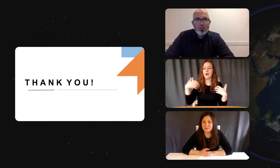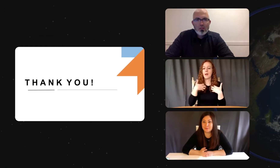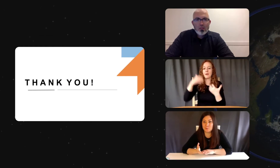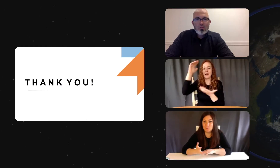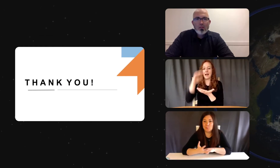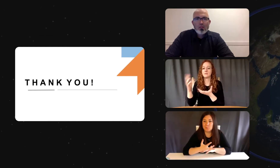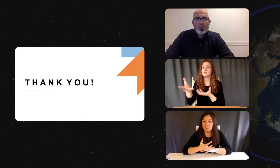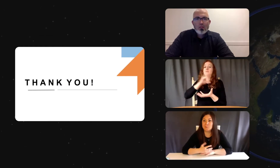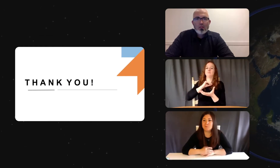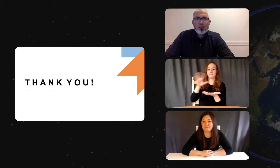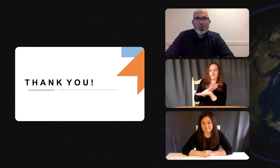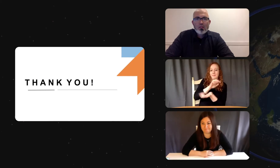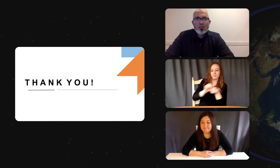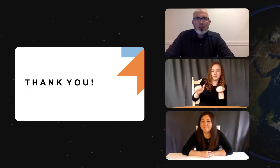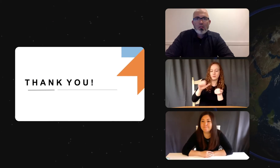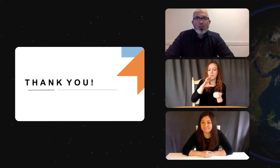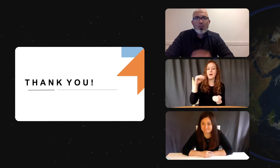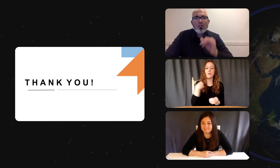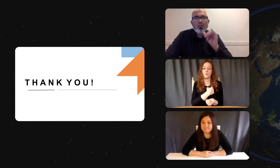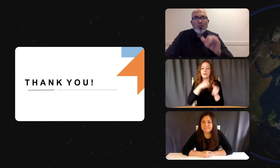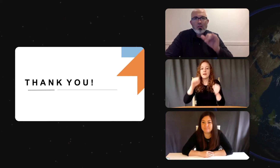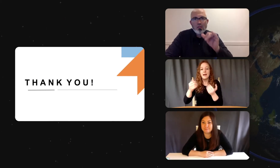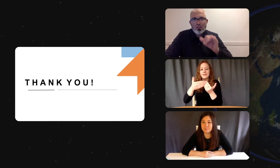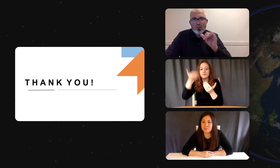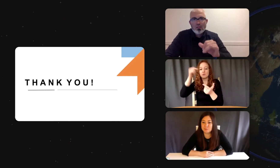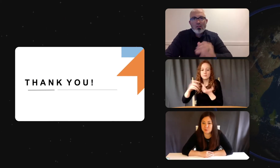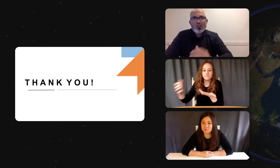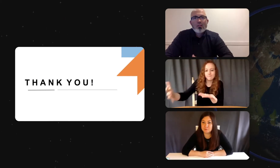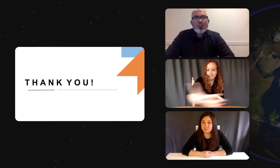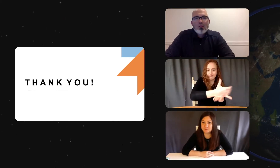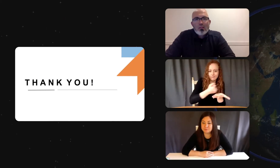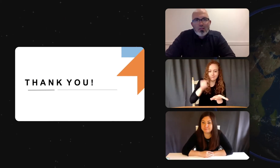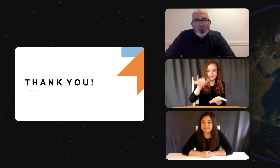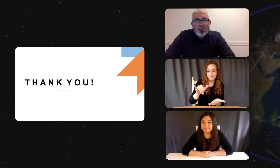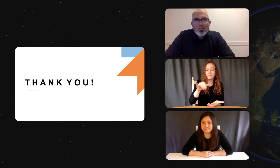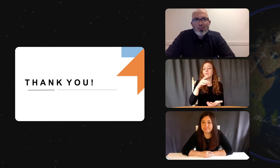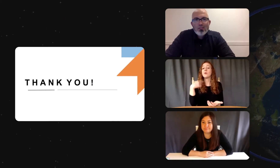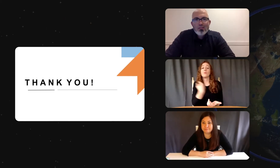make it less likely the animals consume the oil.